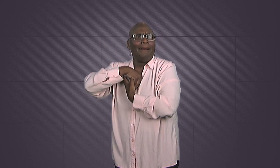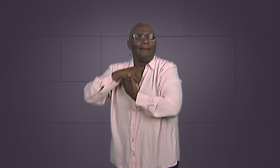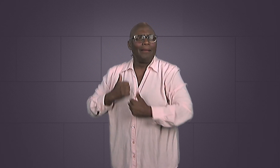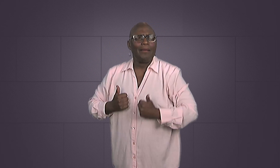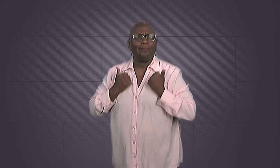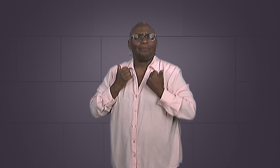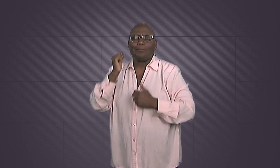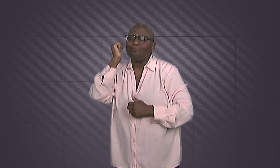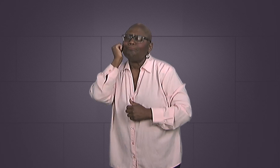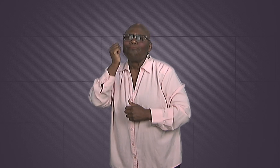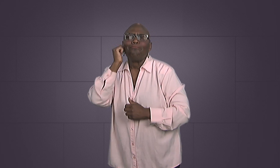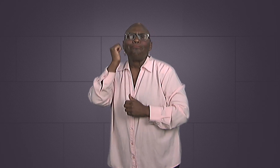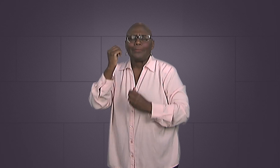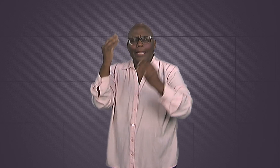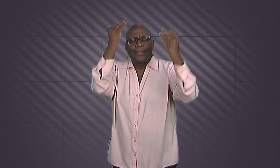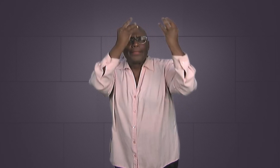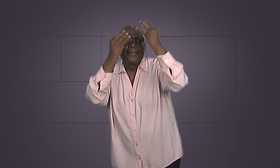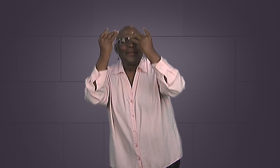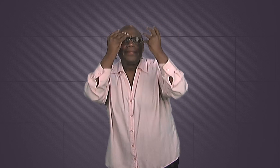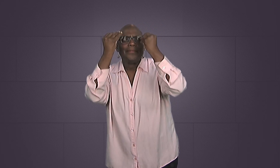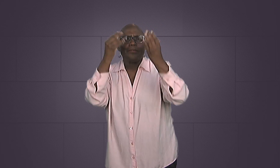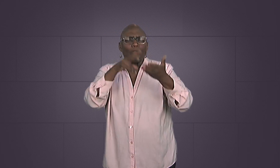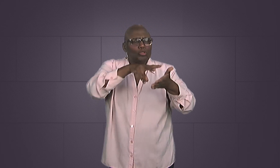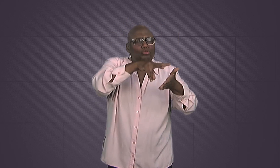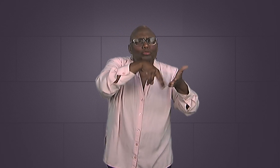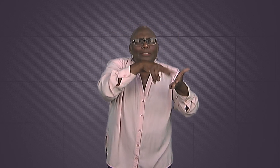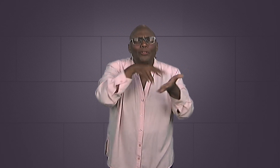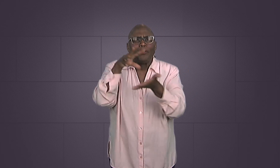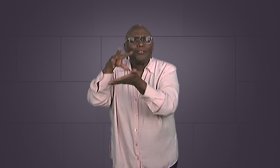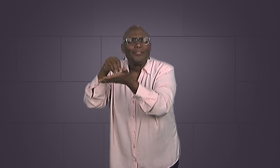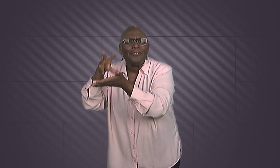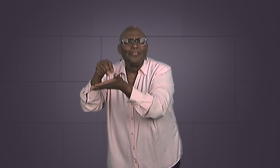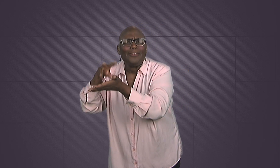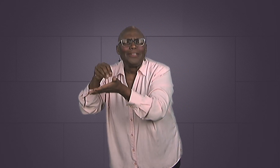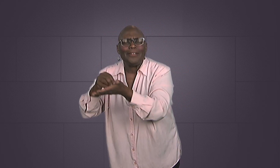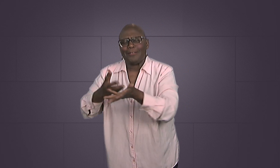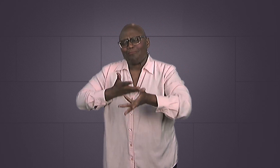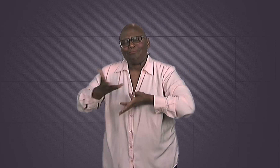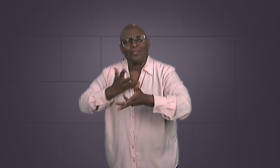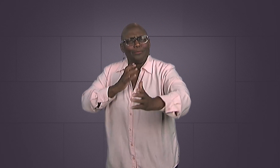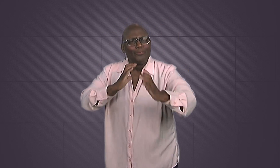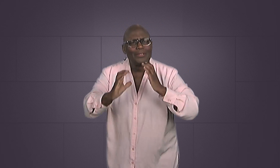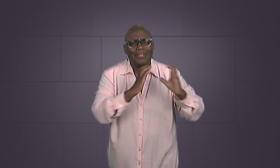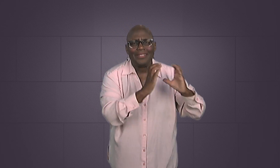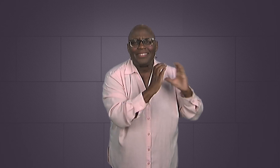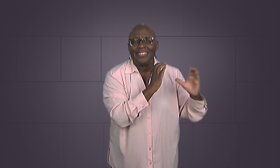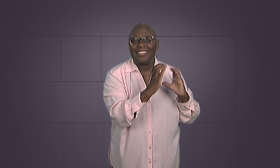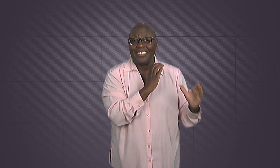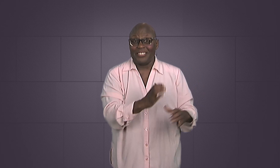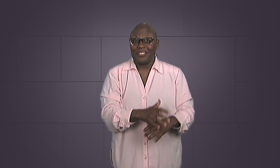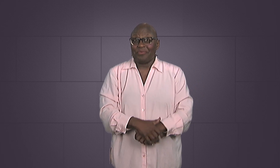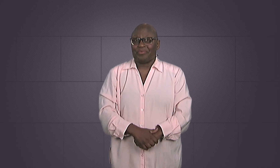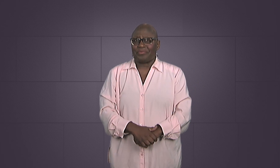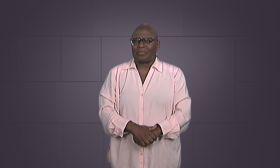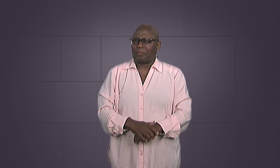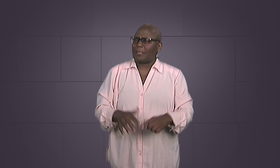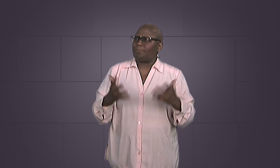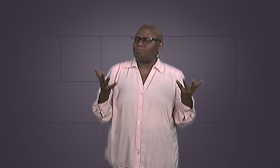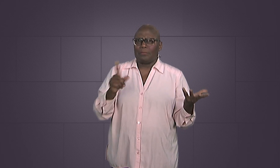thinking, reading, learning - our day-to-day communication with others.